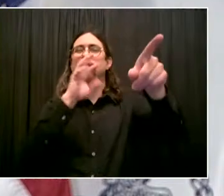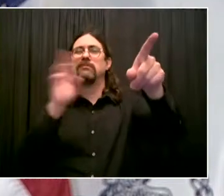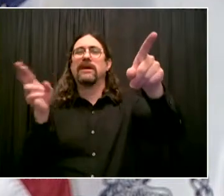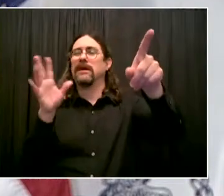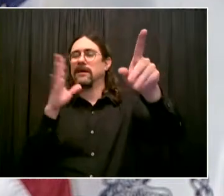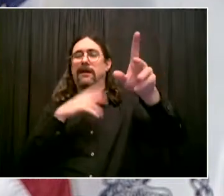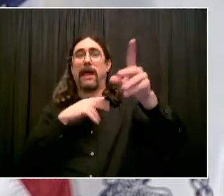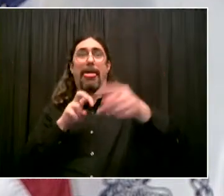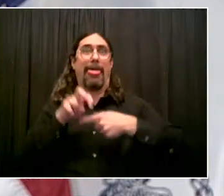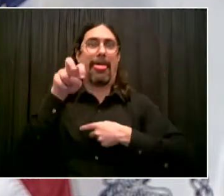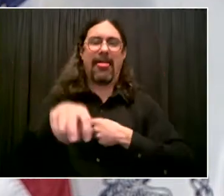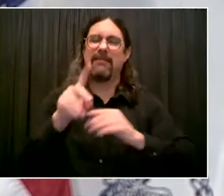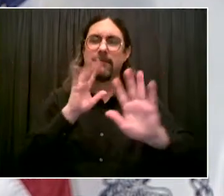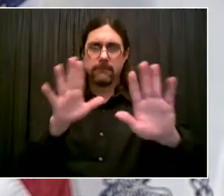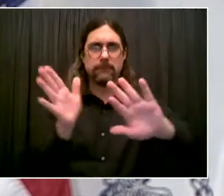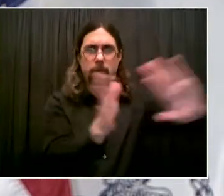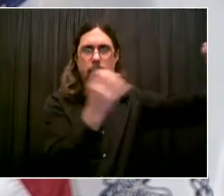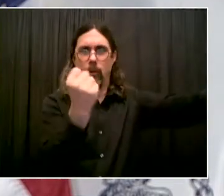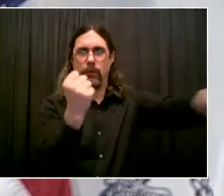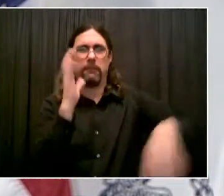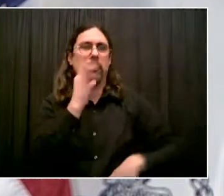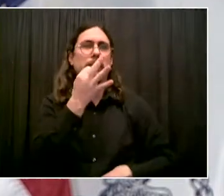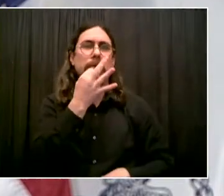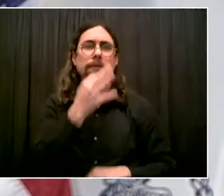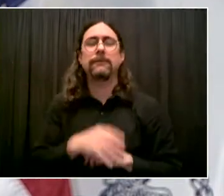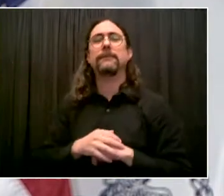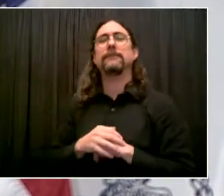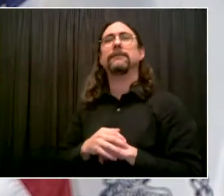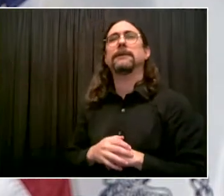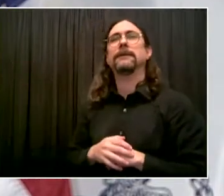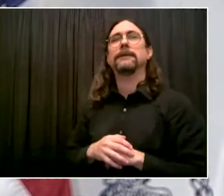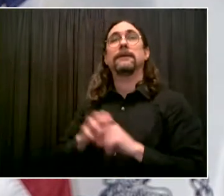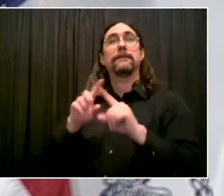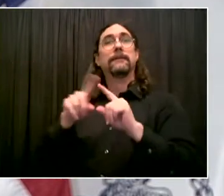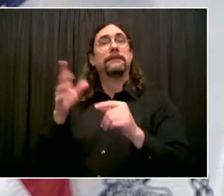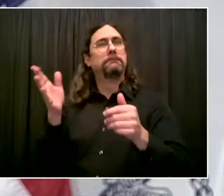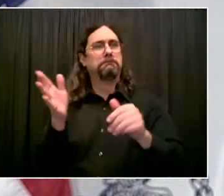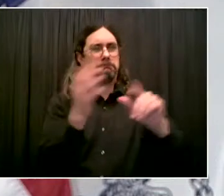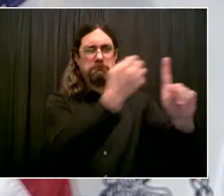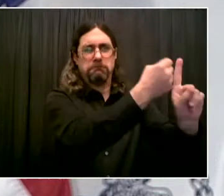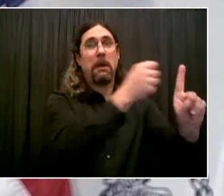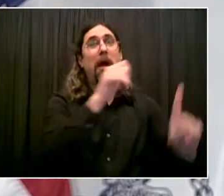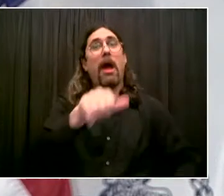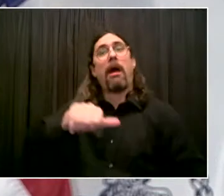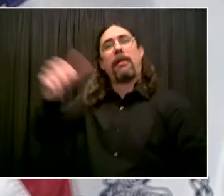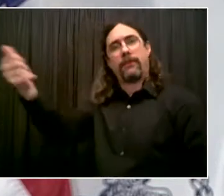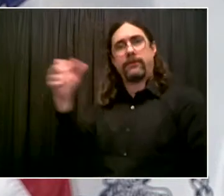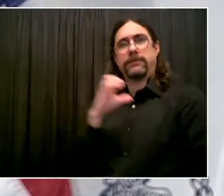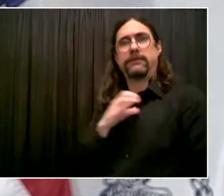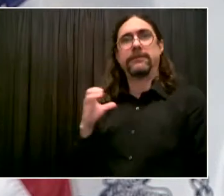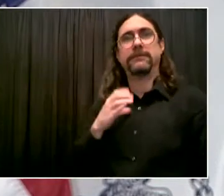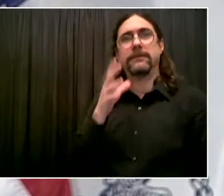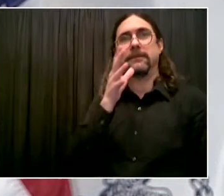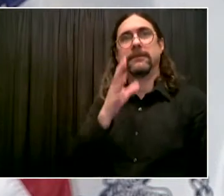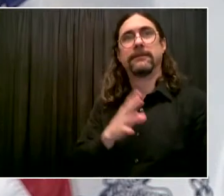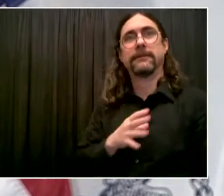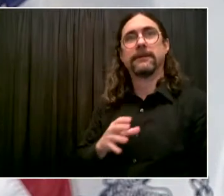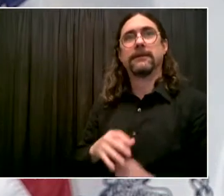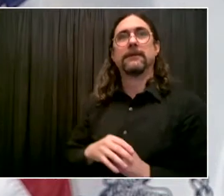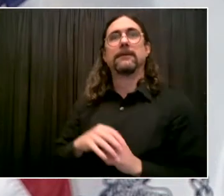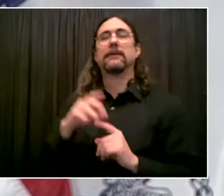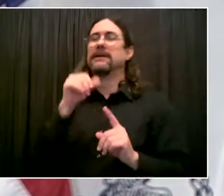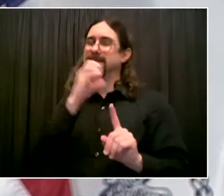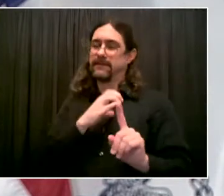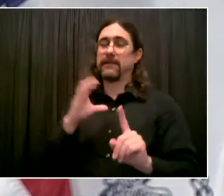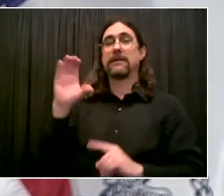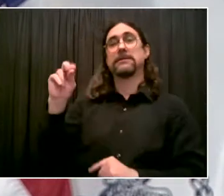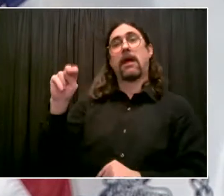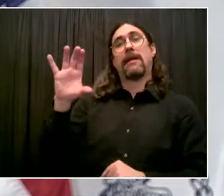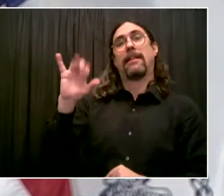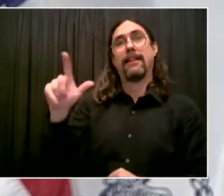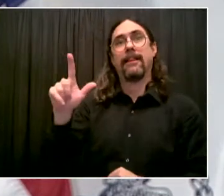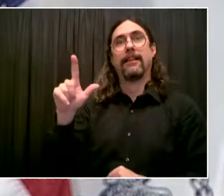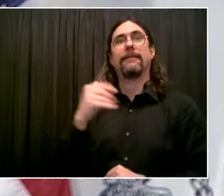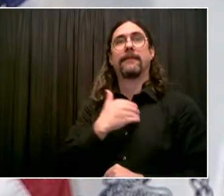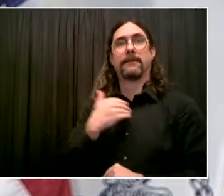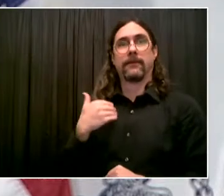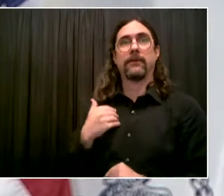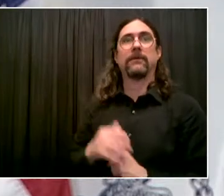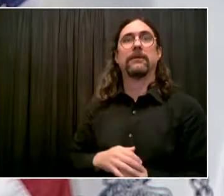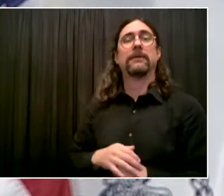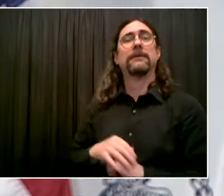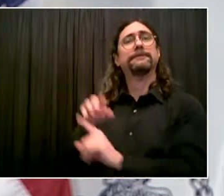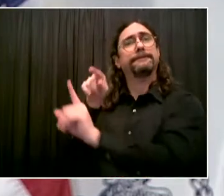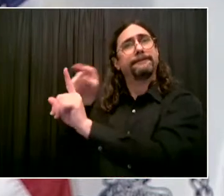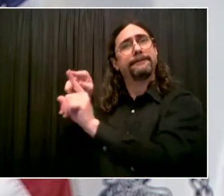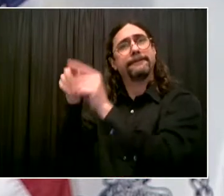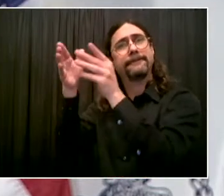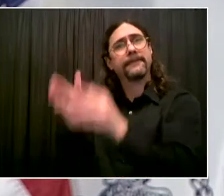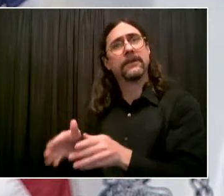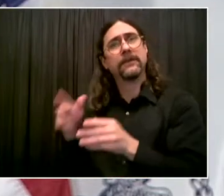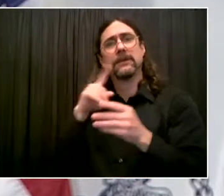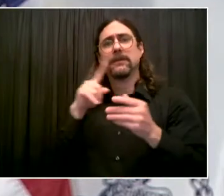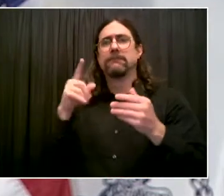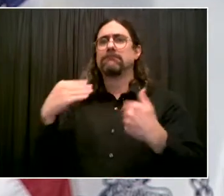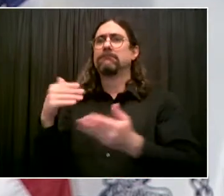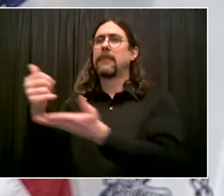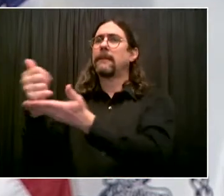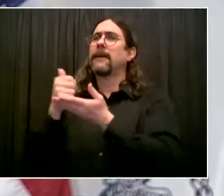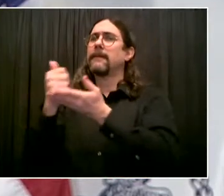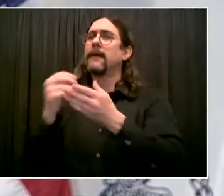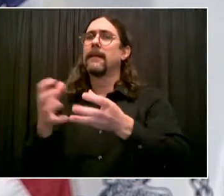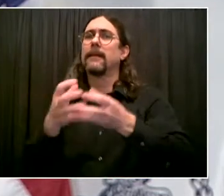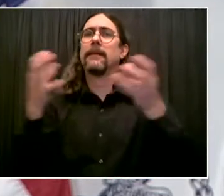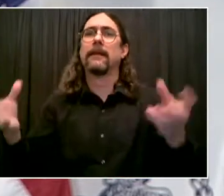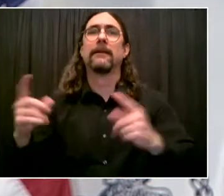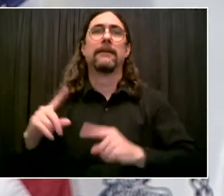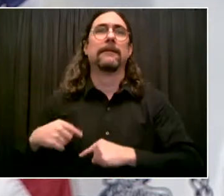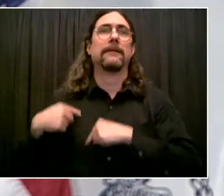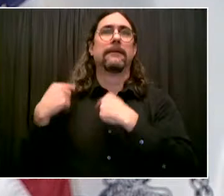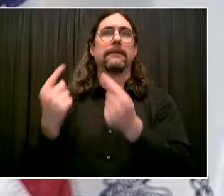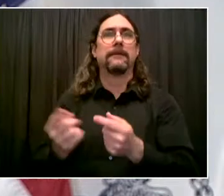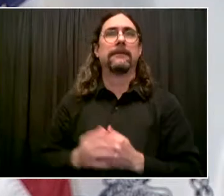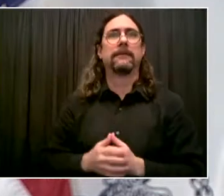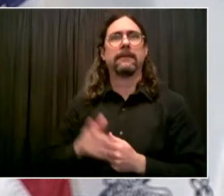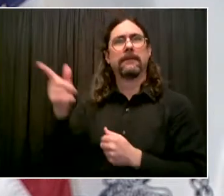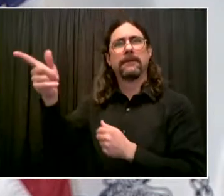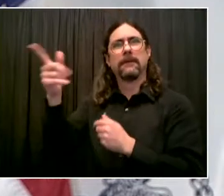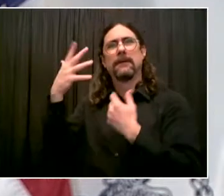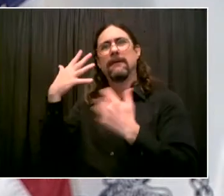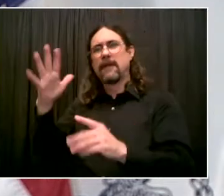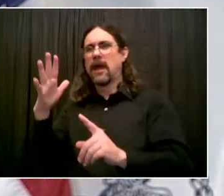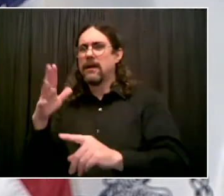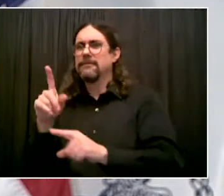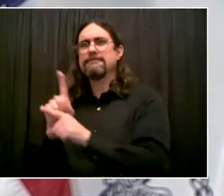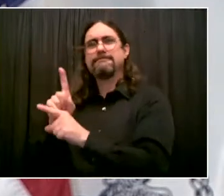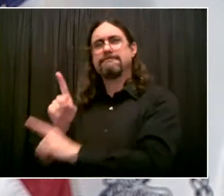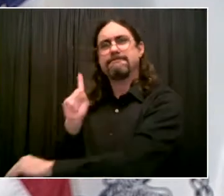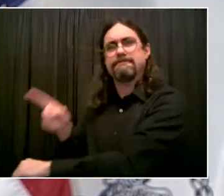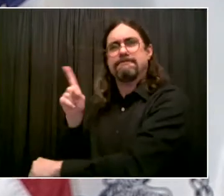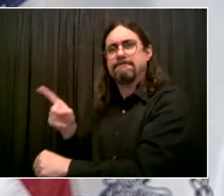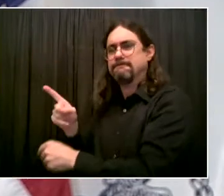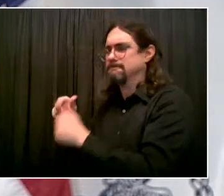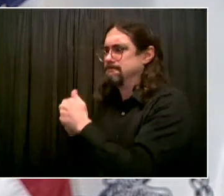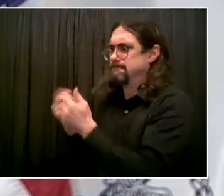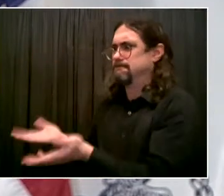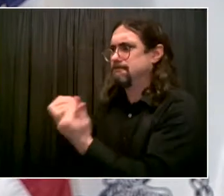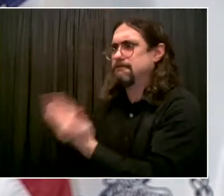EQUITY. HELP US